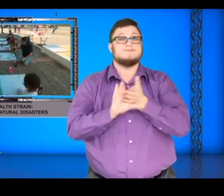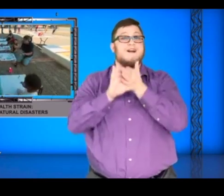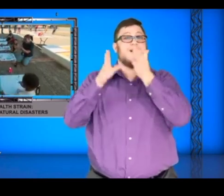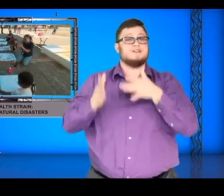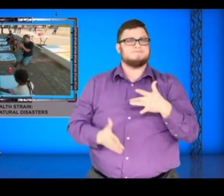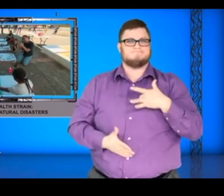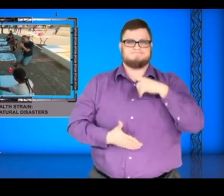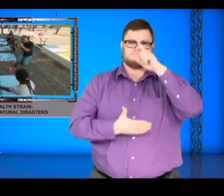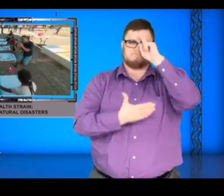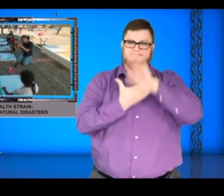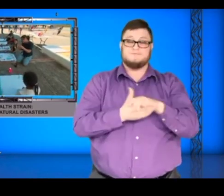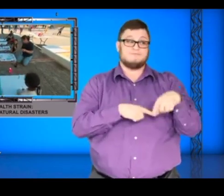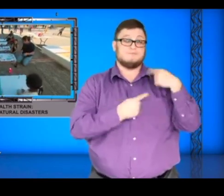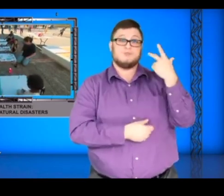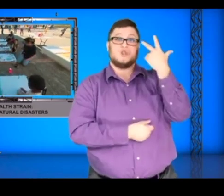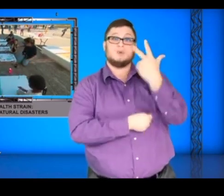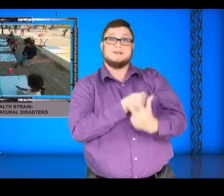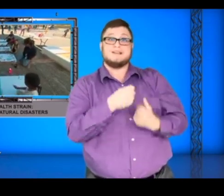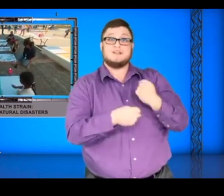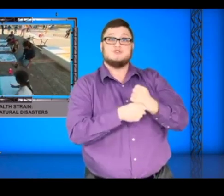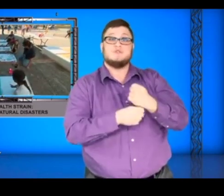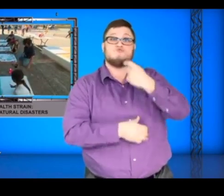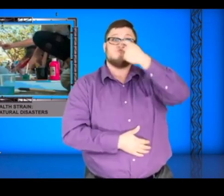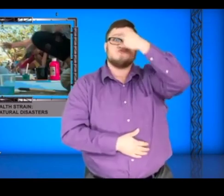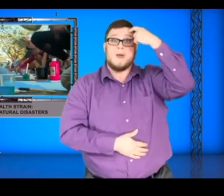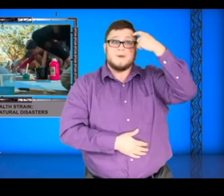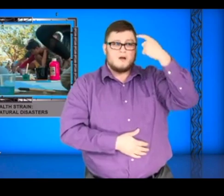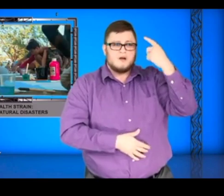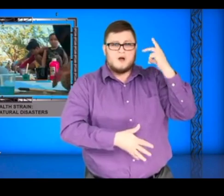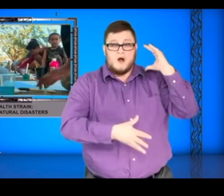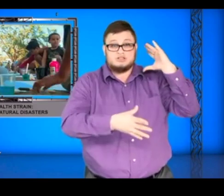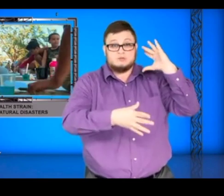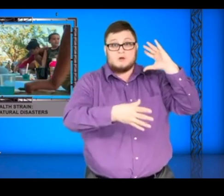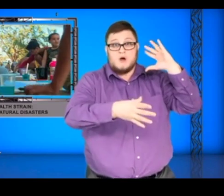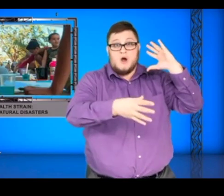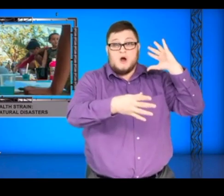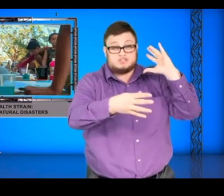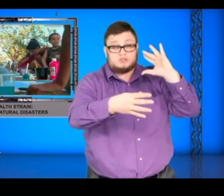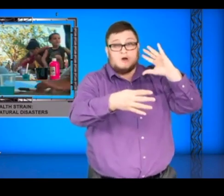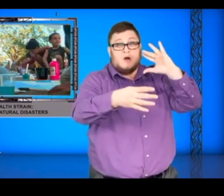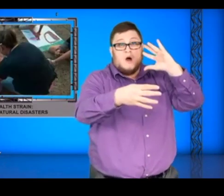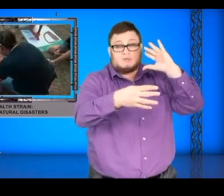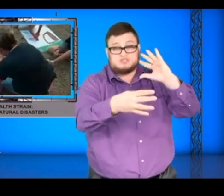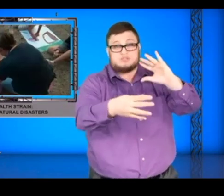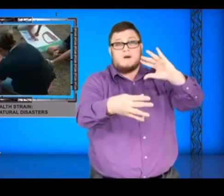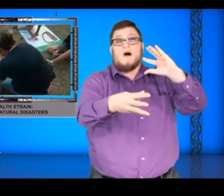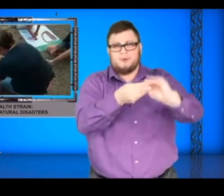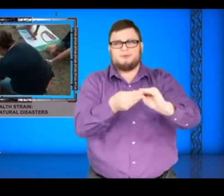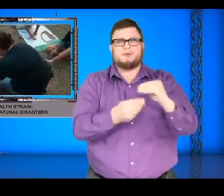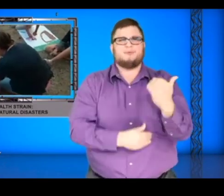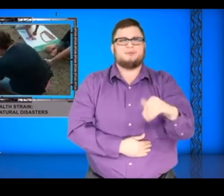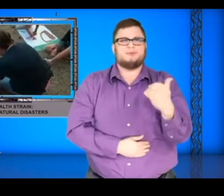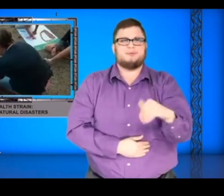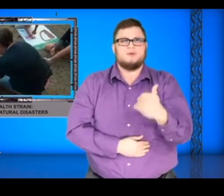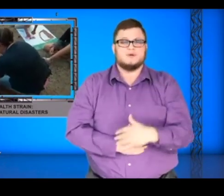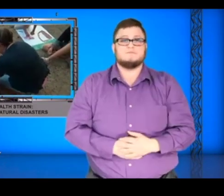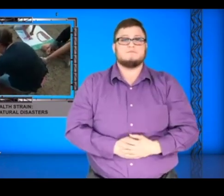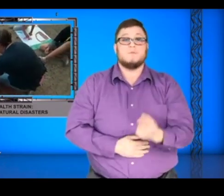They believe the trauma of the past three years is piling up.